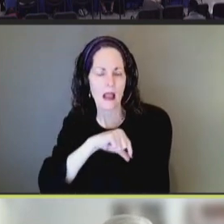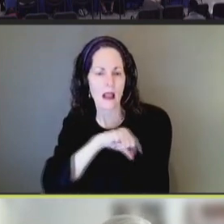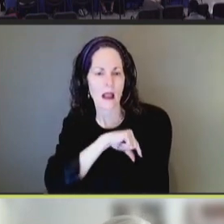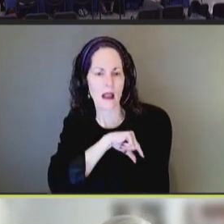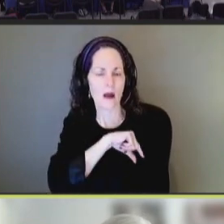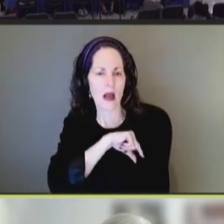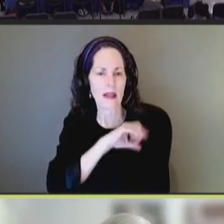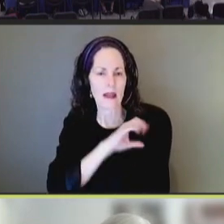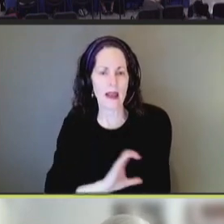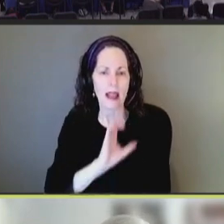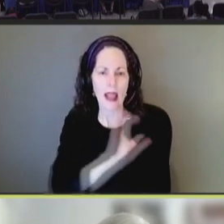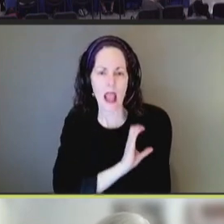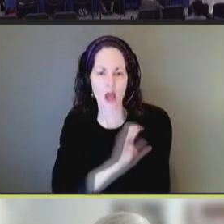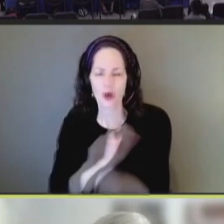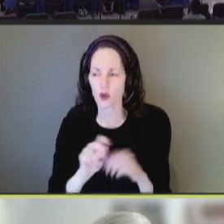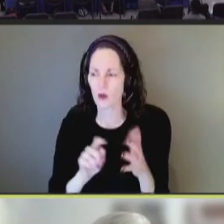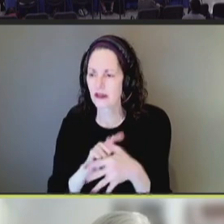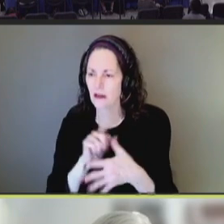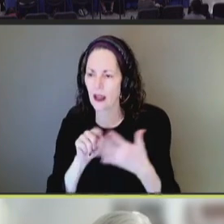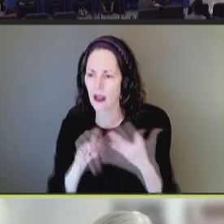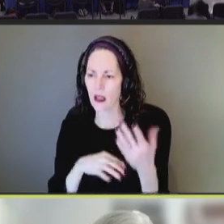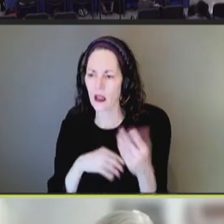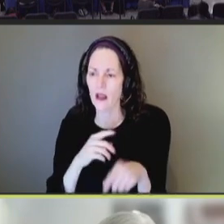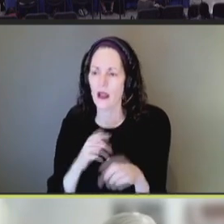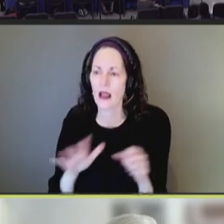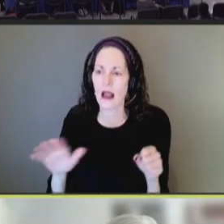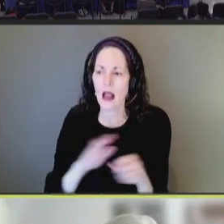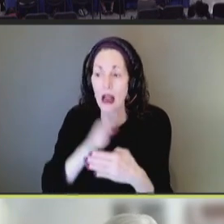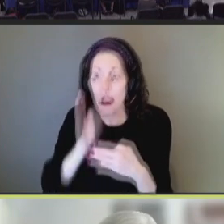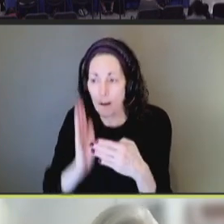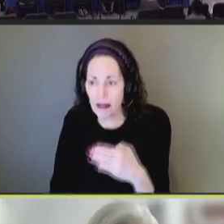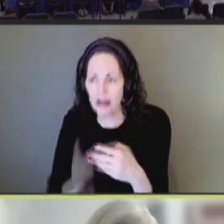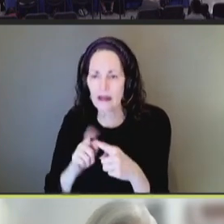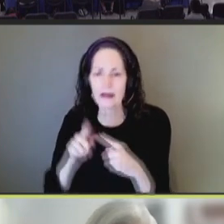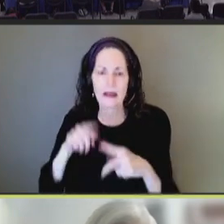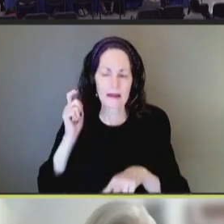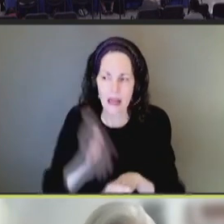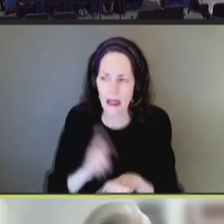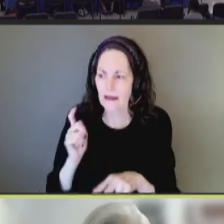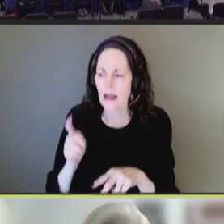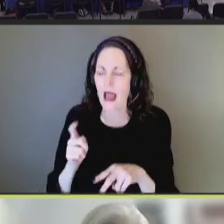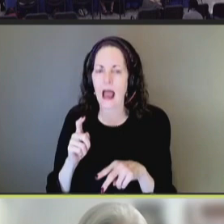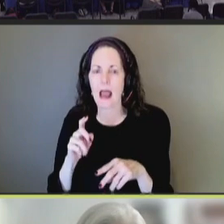completeness, timeliness, and validity. And this blueprint also includes recommended